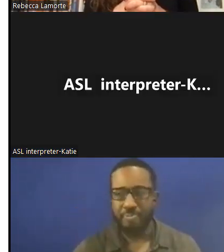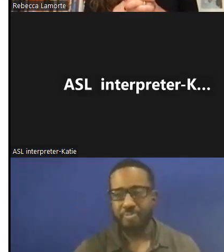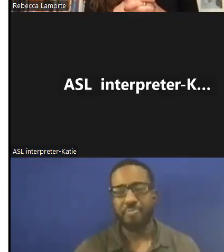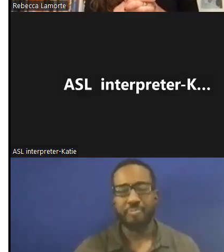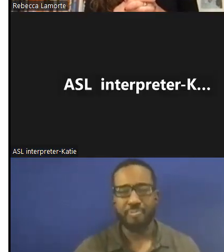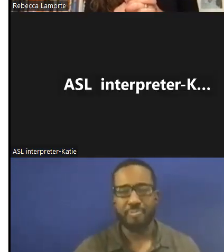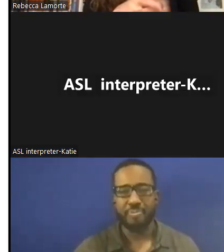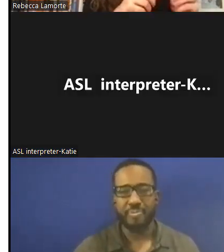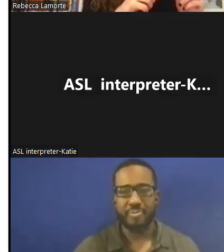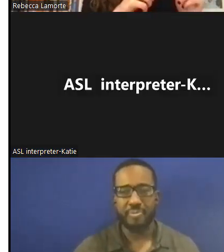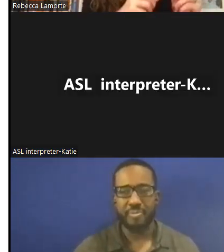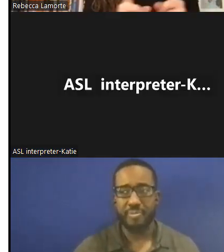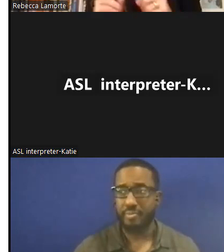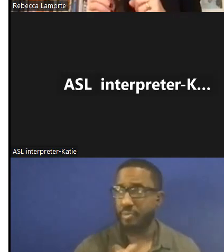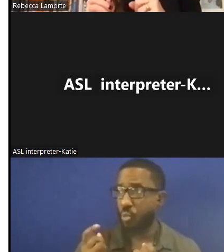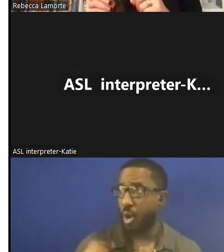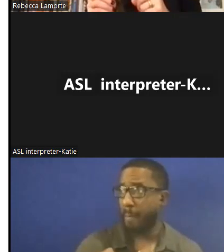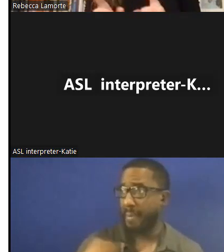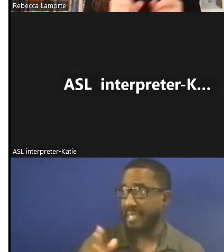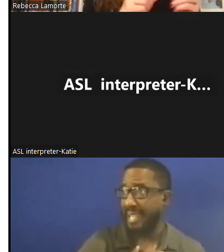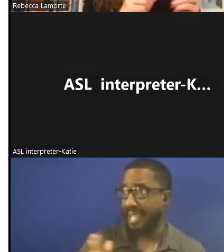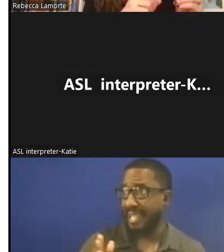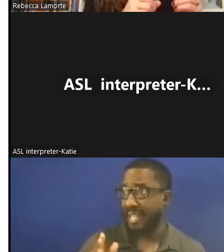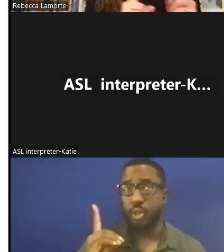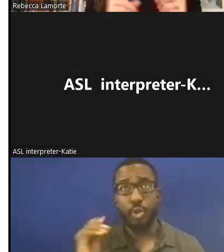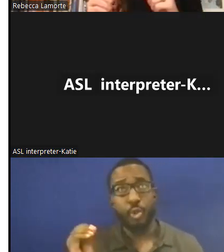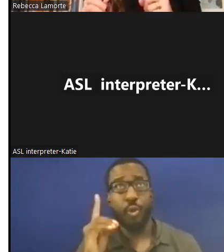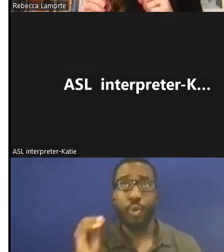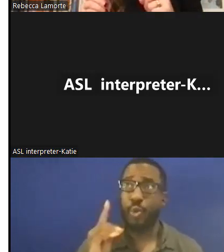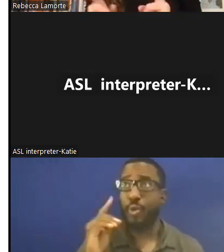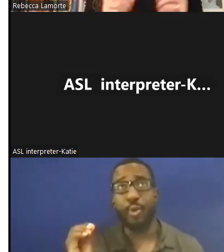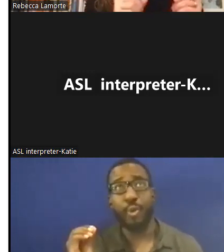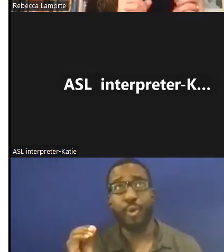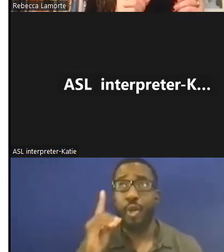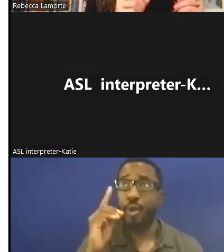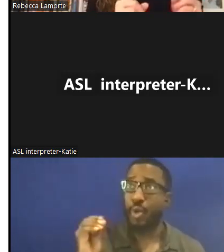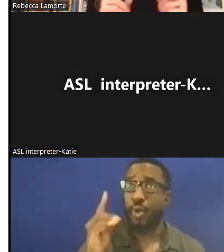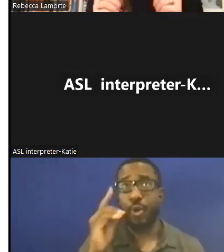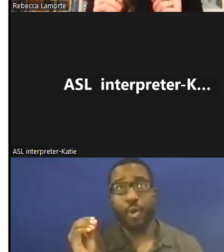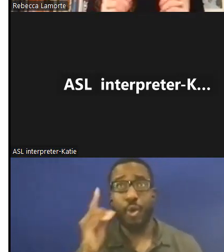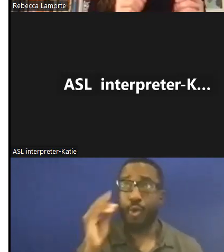Do you want me to sing it to you? (hums "Jeopardy" theme song)